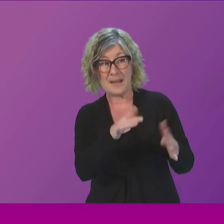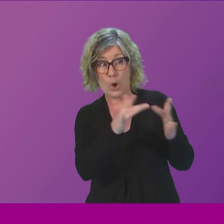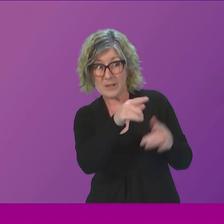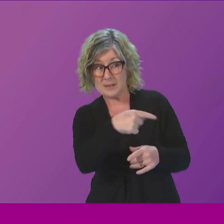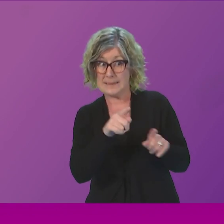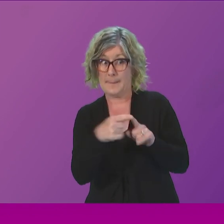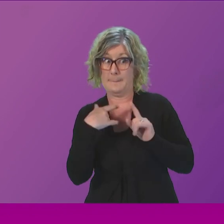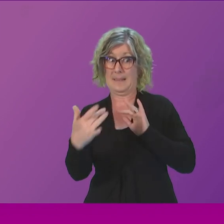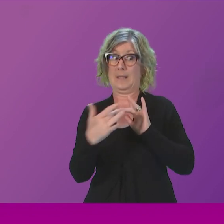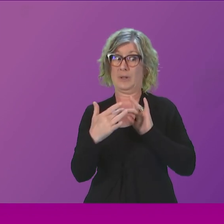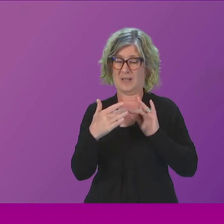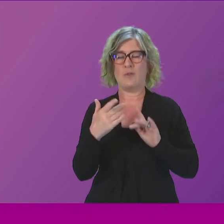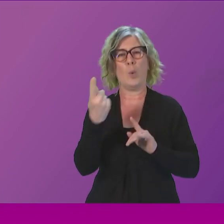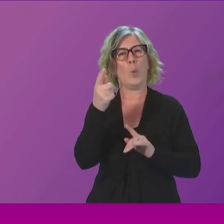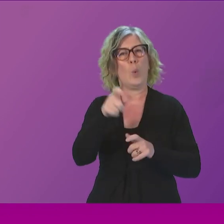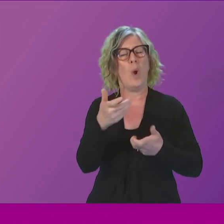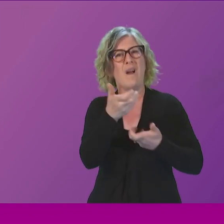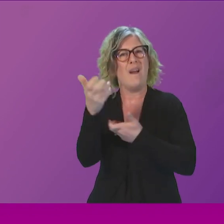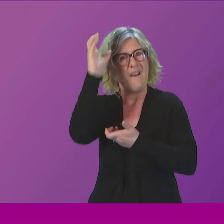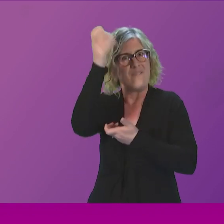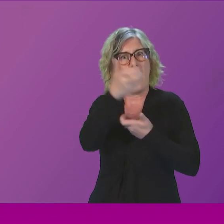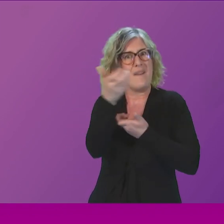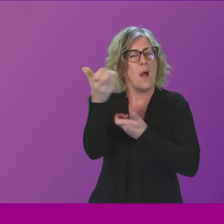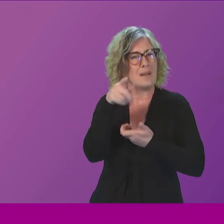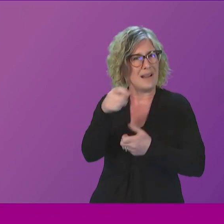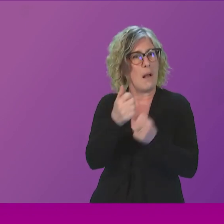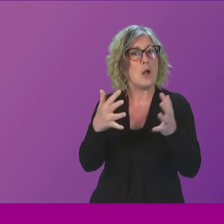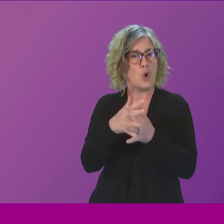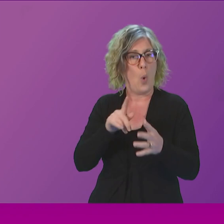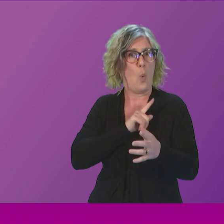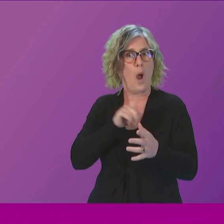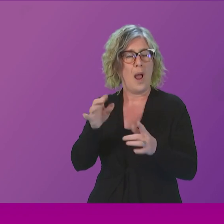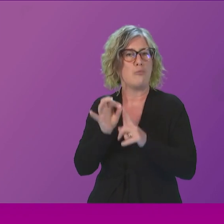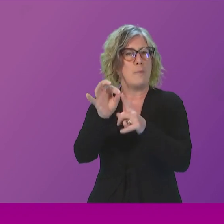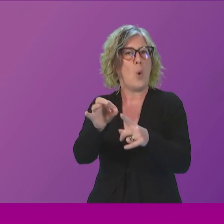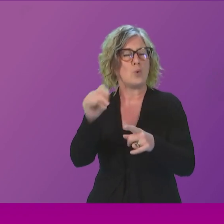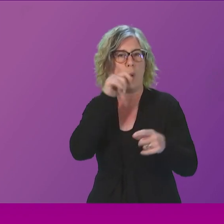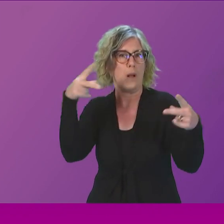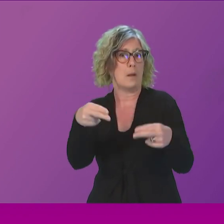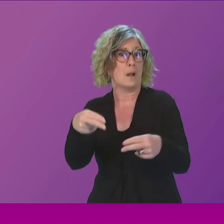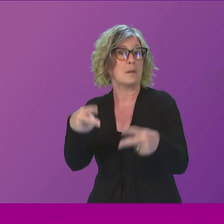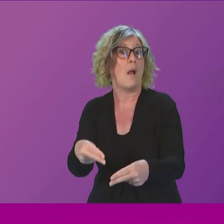constituents and firefighters in Glasgow regarding the proposed cuts by the fire service to facilities and provision in the city.